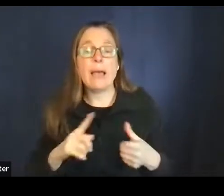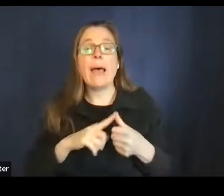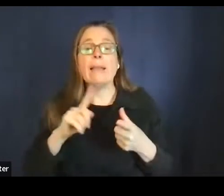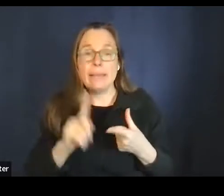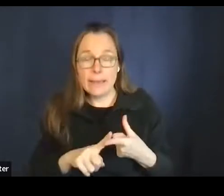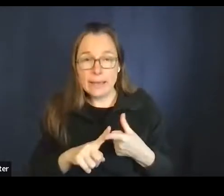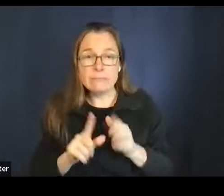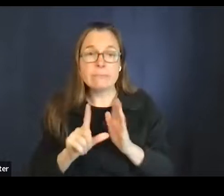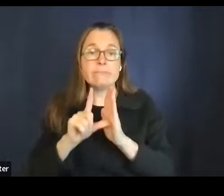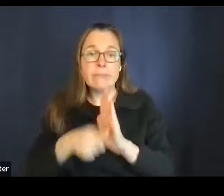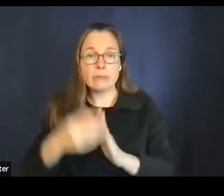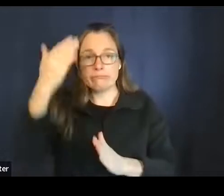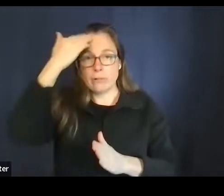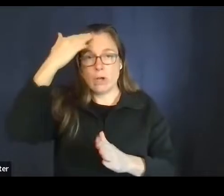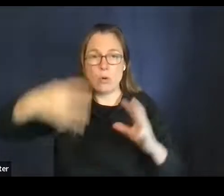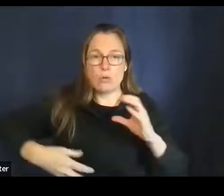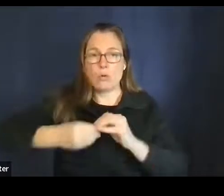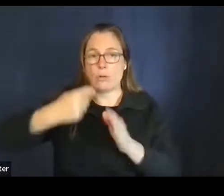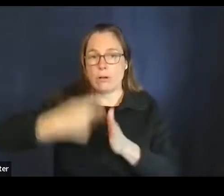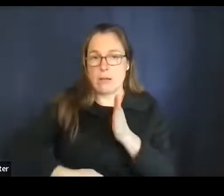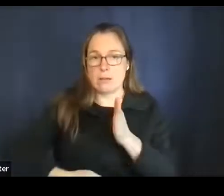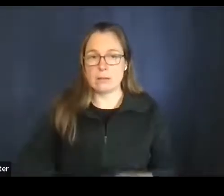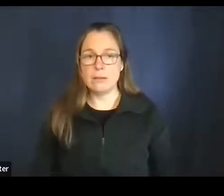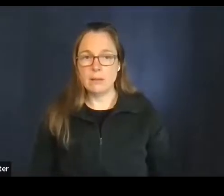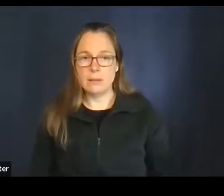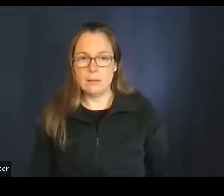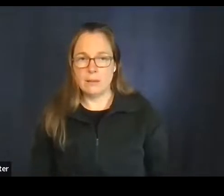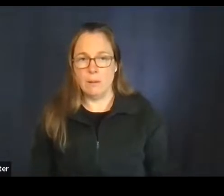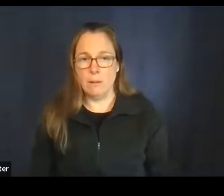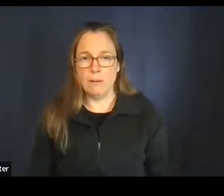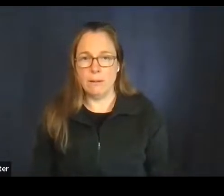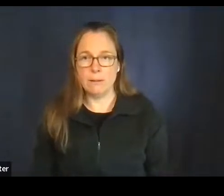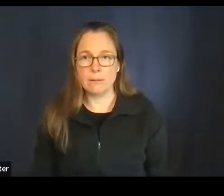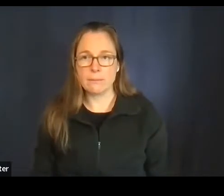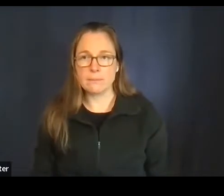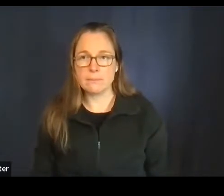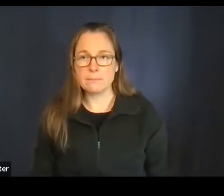okay, it's going to cost about this much every year to run the place. So a lot of decisions to be made along the way.